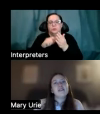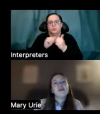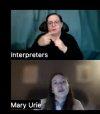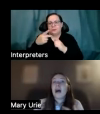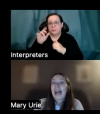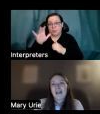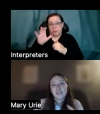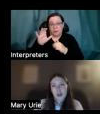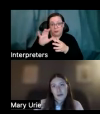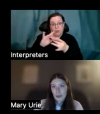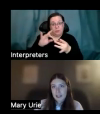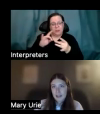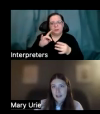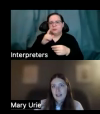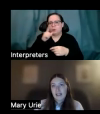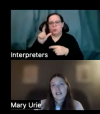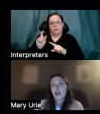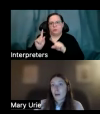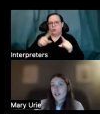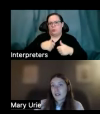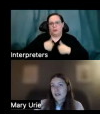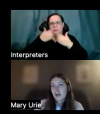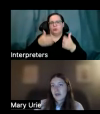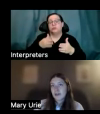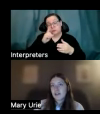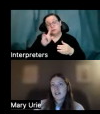you don't have to go in person, it is an option to go in person